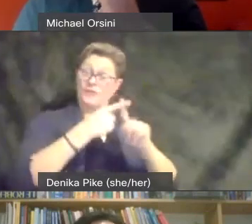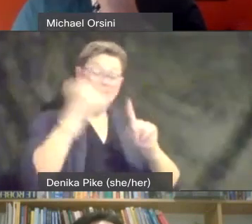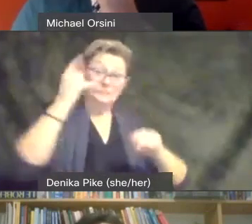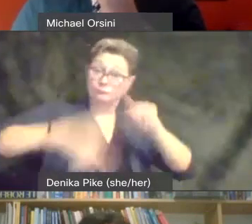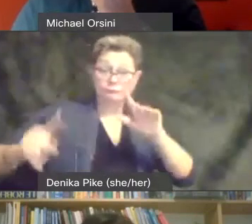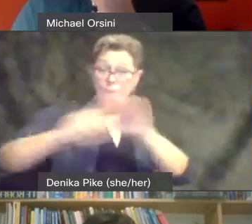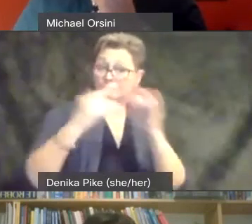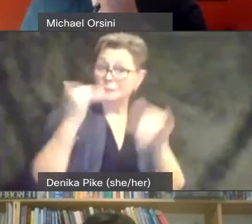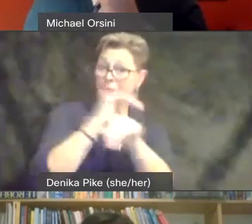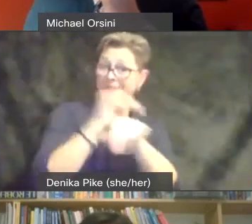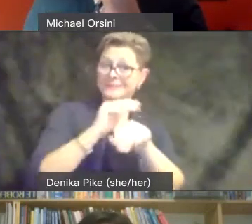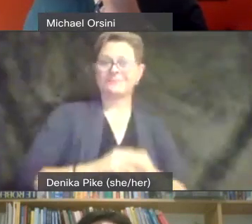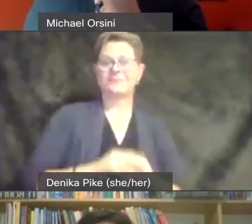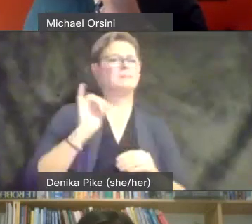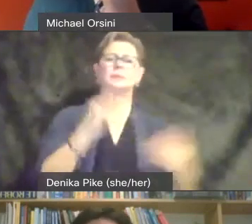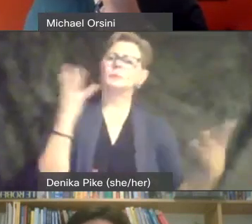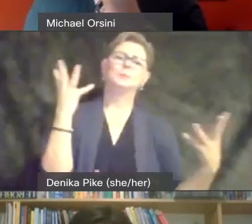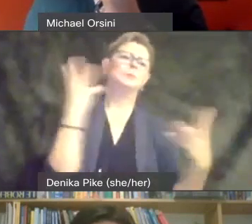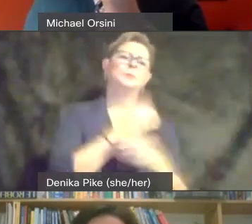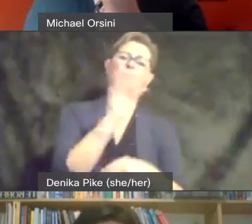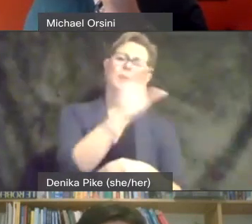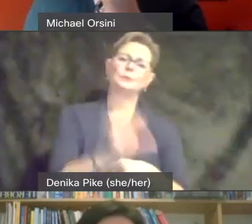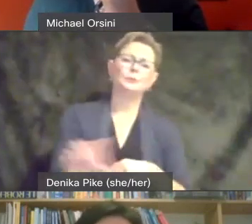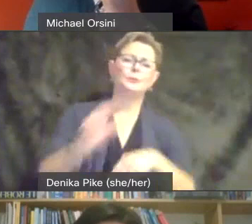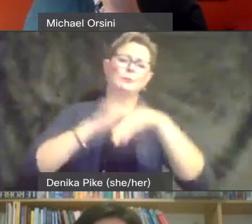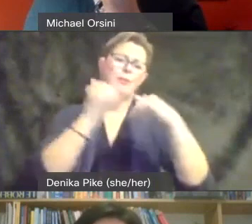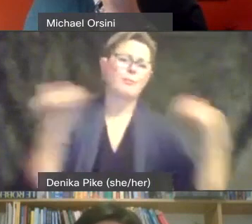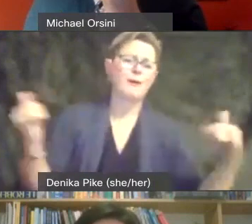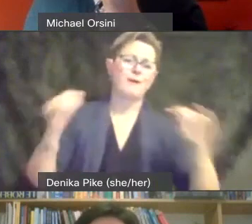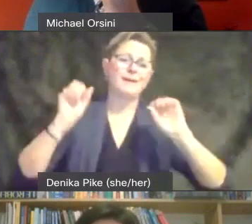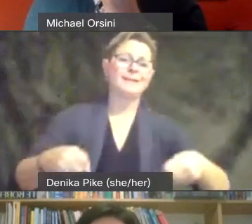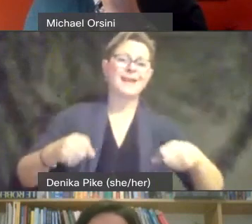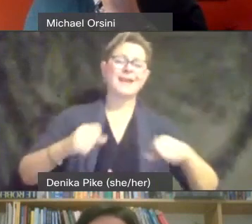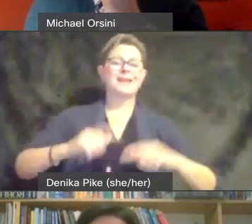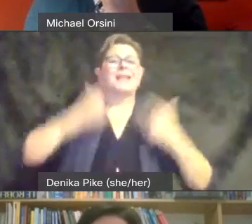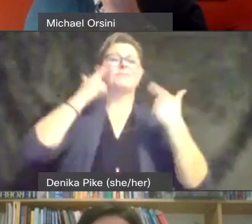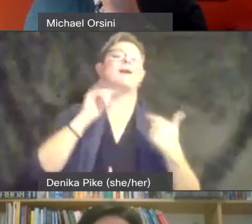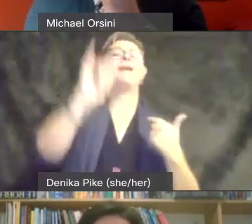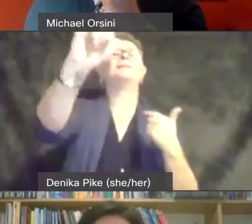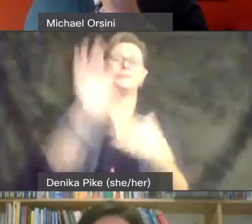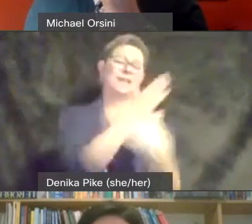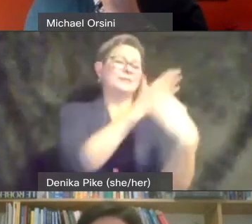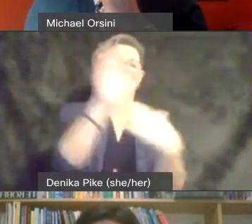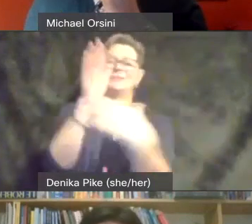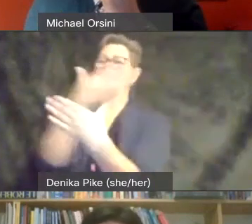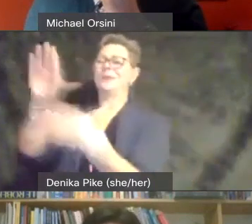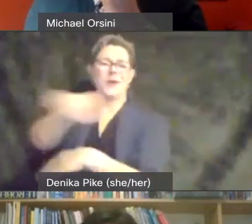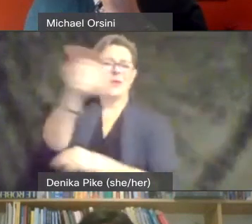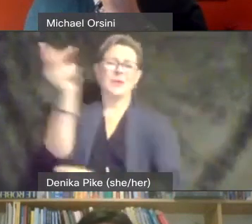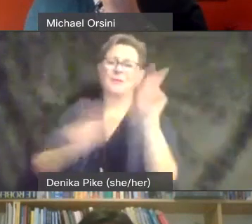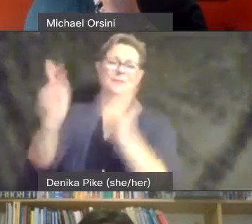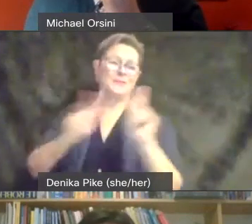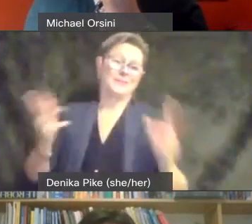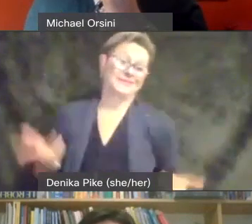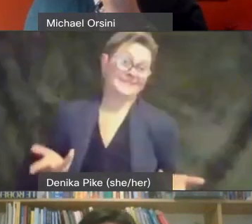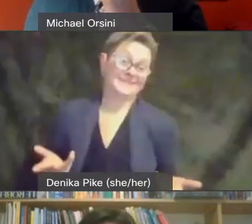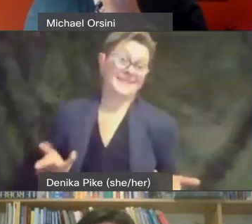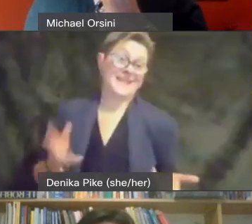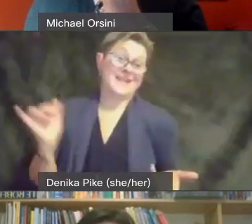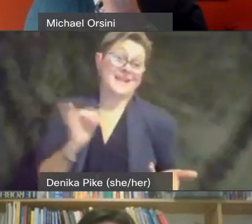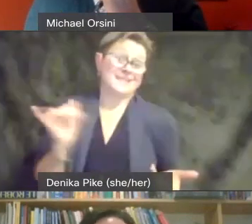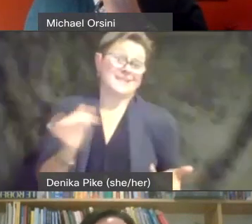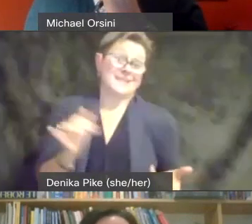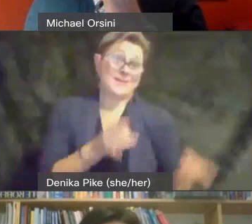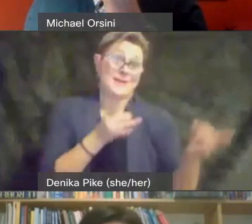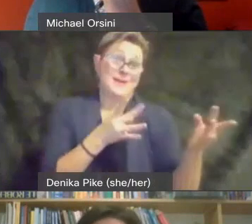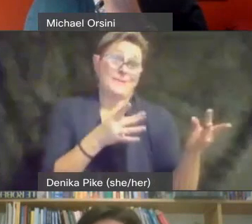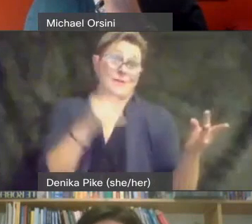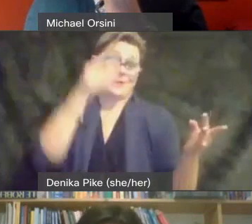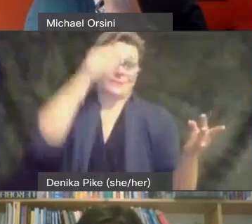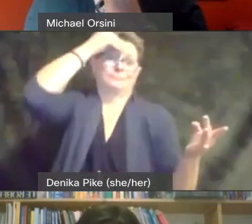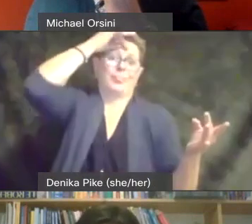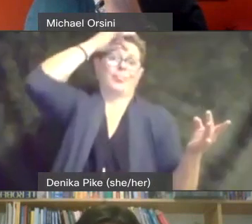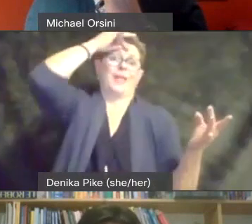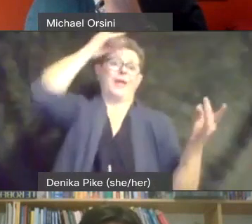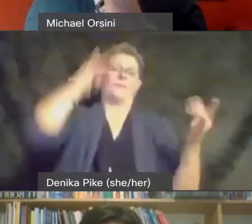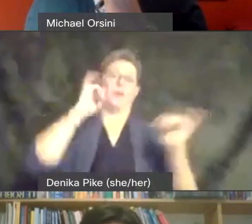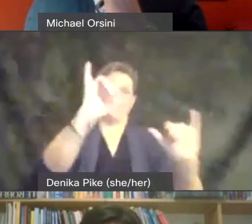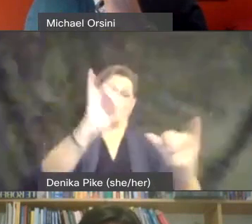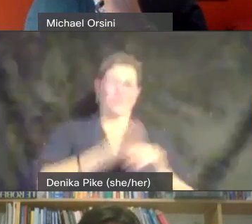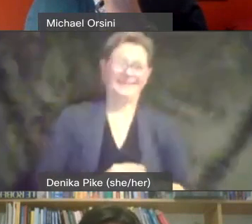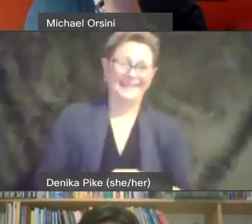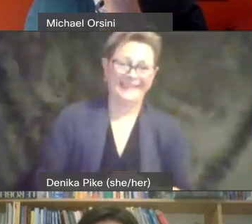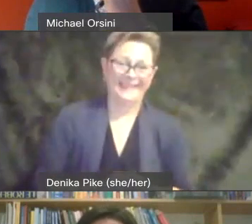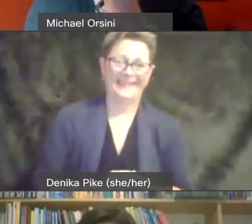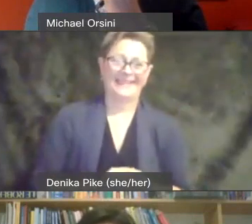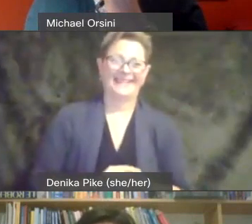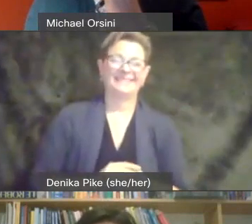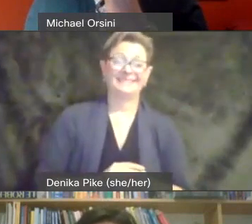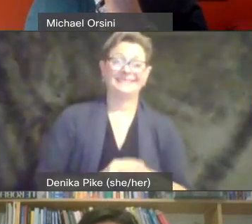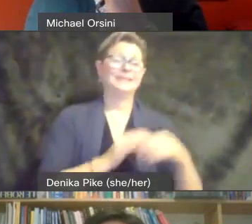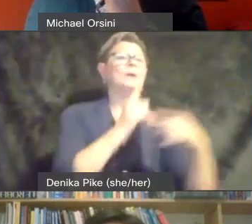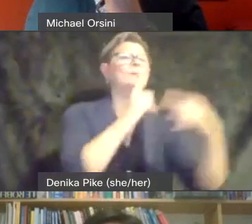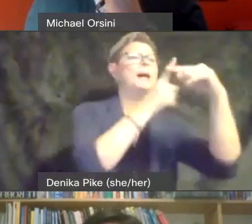Absolutely, the beauty of doing online events is that they can live on and we can share them with people who couldn't attend them live. And the courtesy is that it stays in our memory forever. So, if we need to stuff, everybody is going to know about the blessing of occurrences that lives on. So thank you all again.